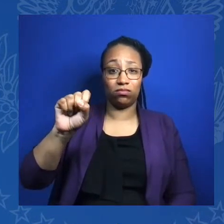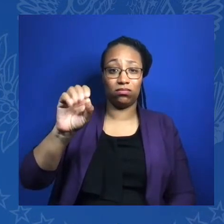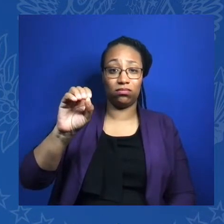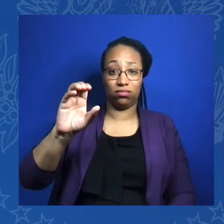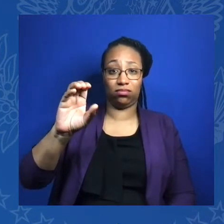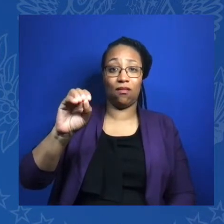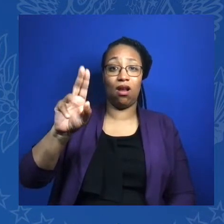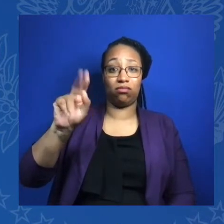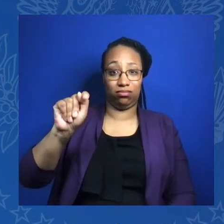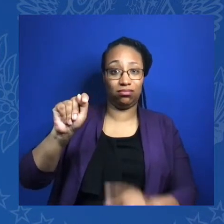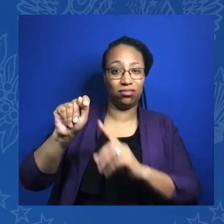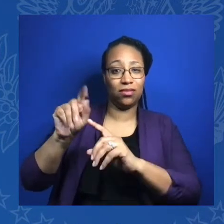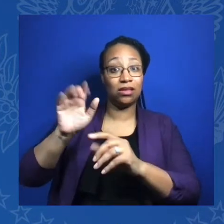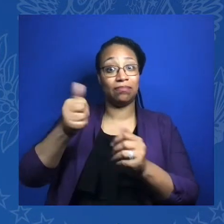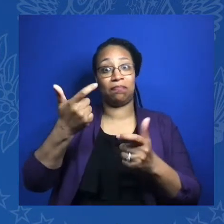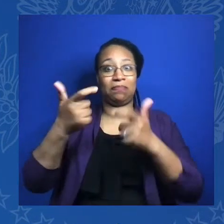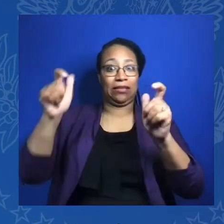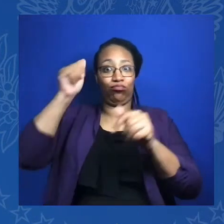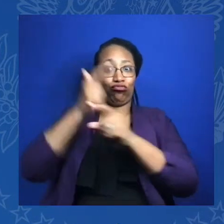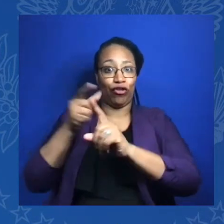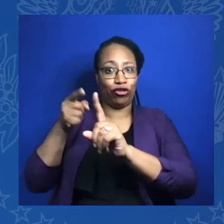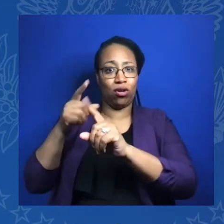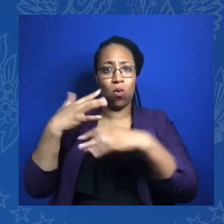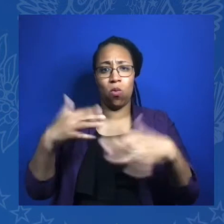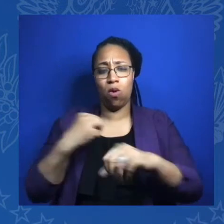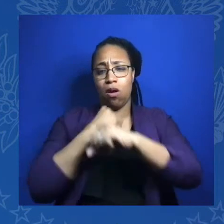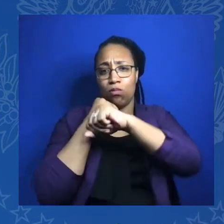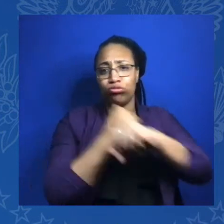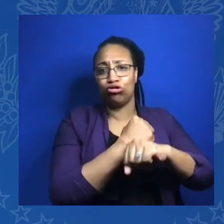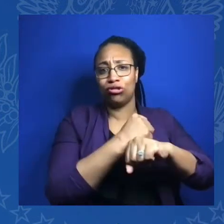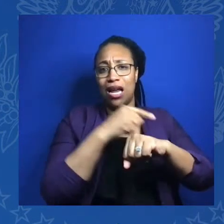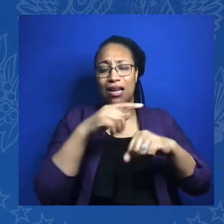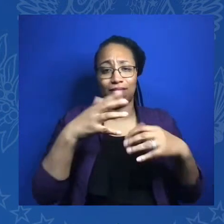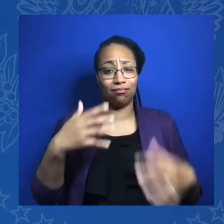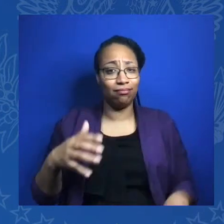As a consequence of Austin showing the world the cost of war,